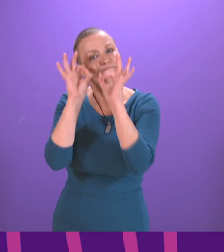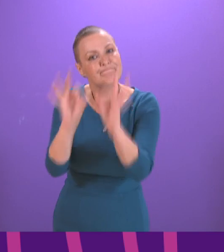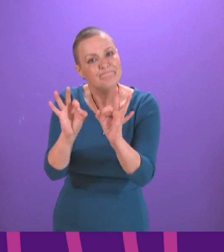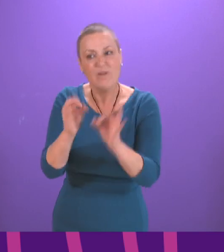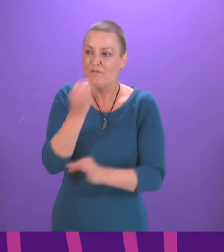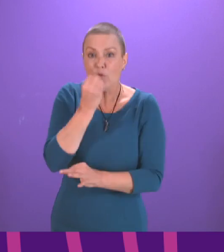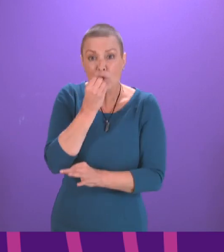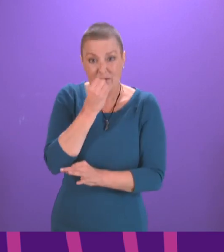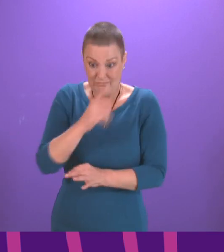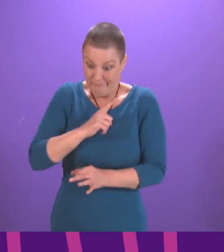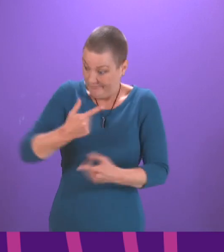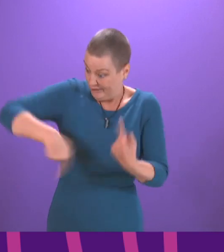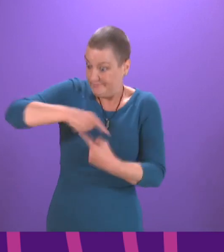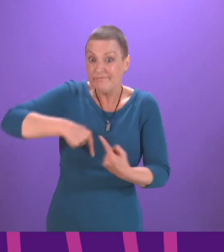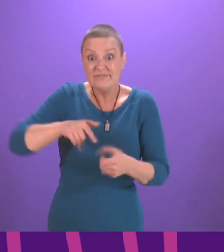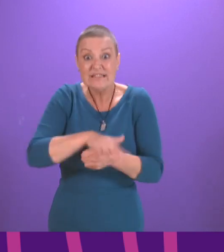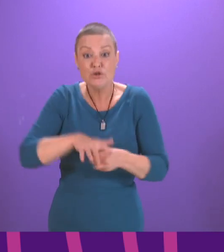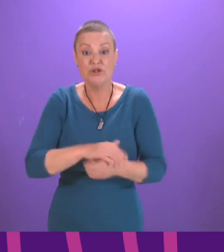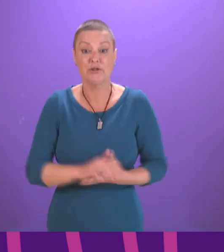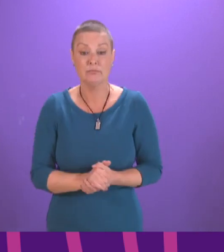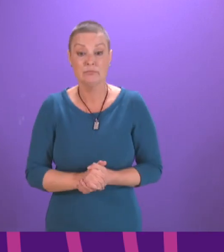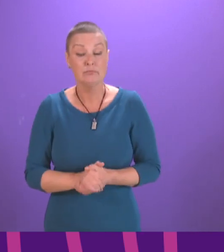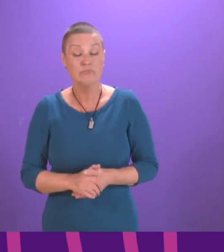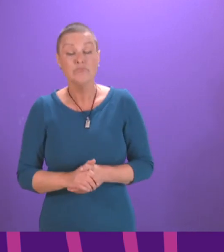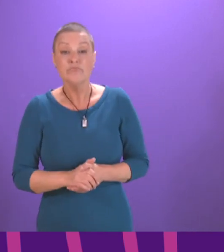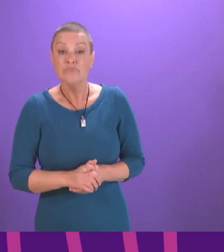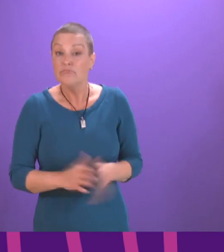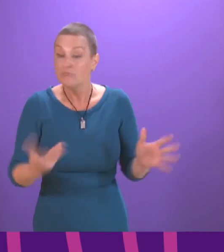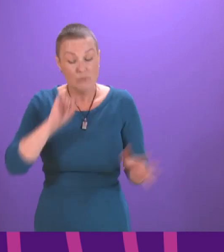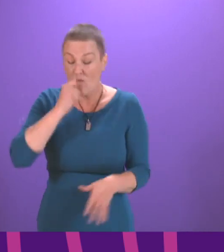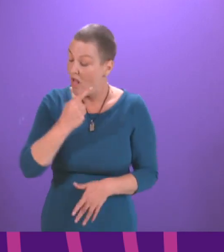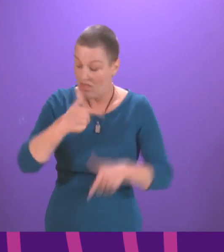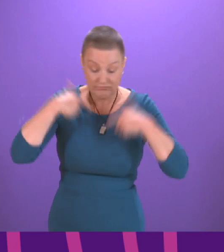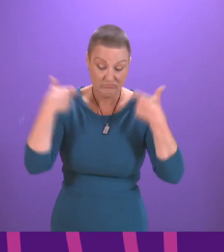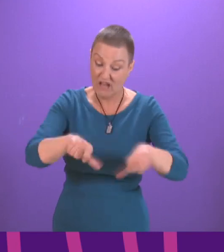The First Minister (Nicola Sturgeon): We will continue to keep that under on-going